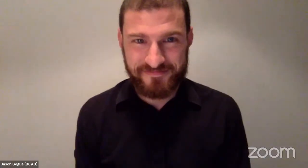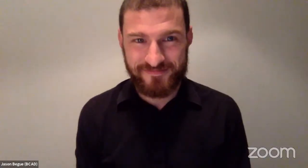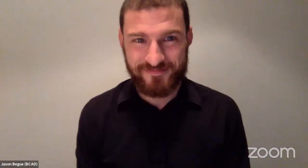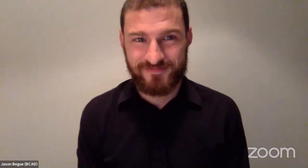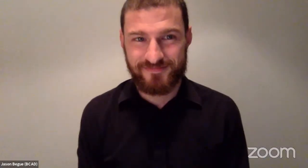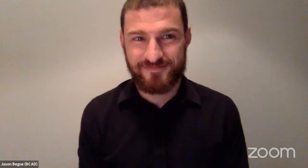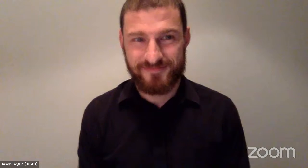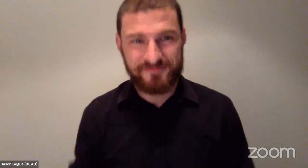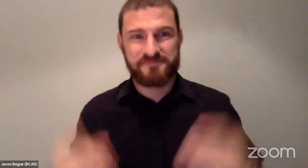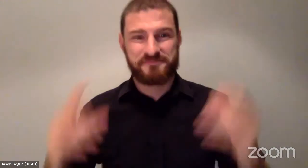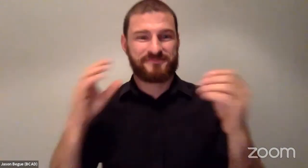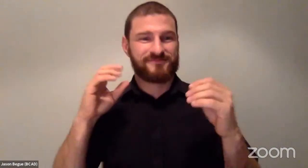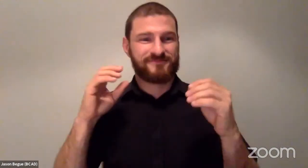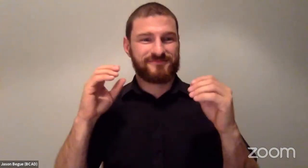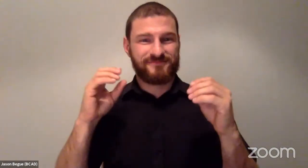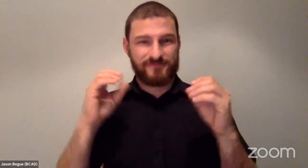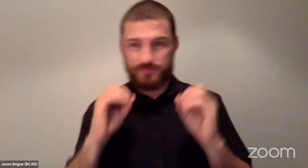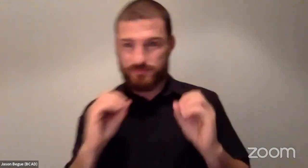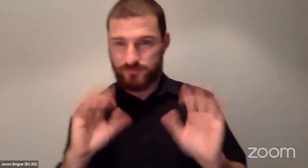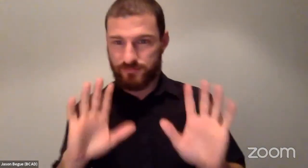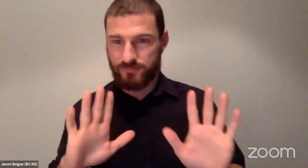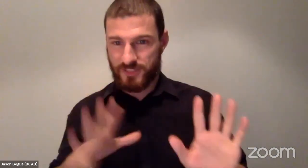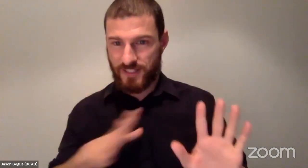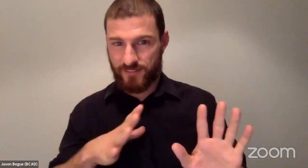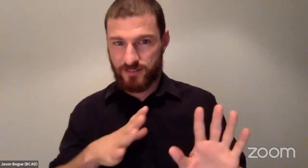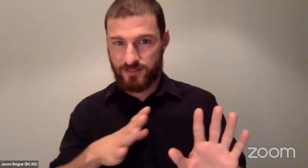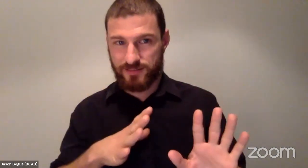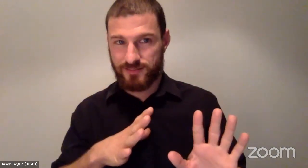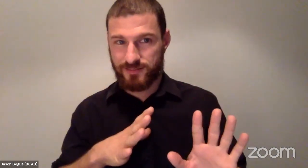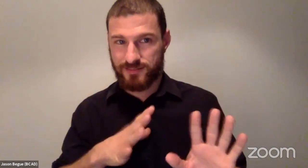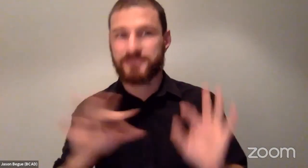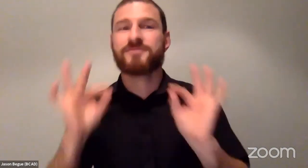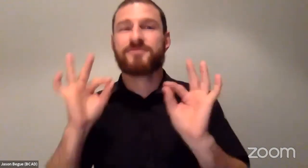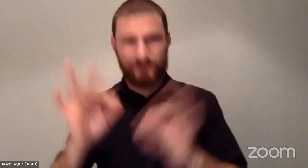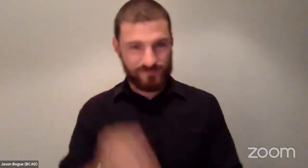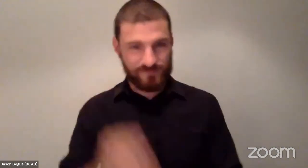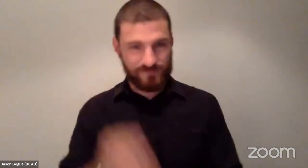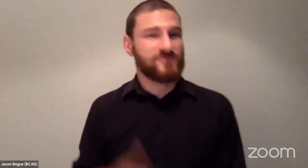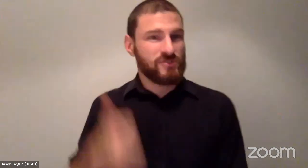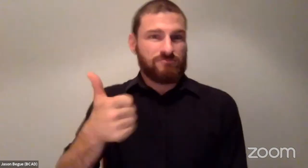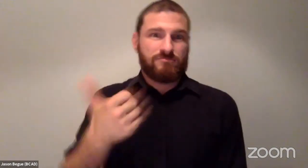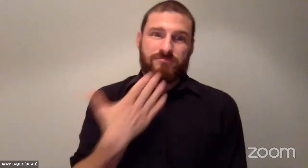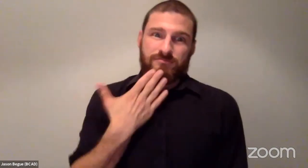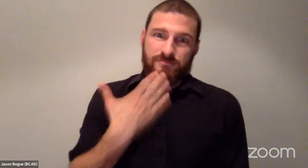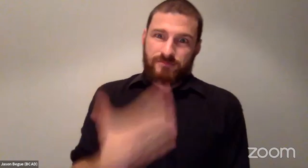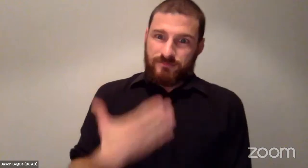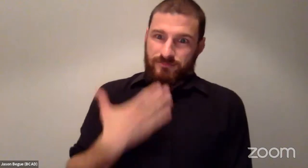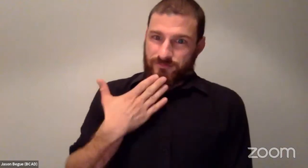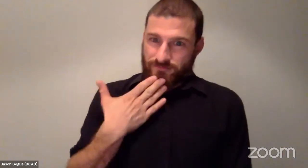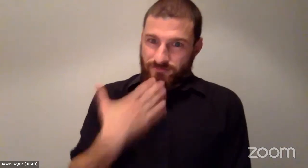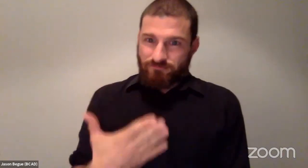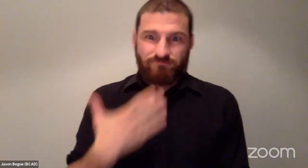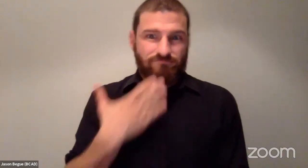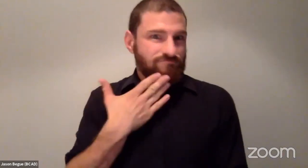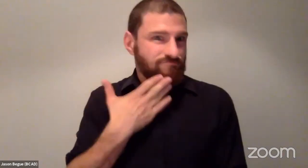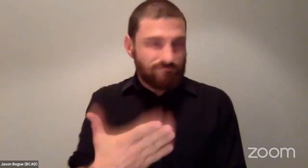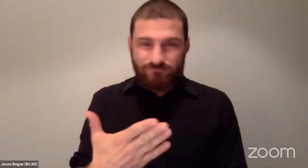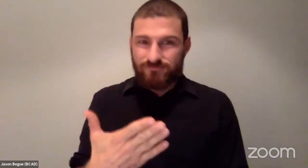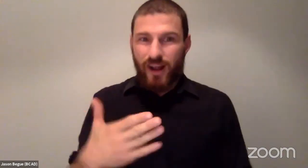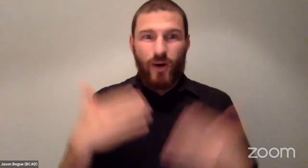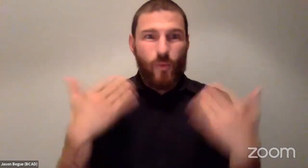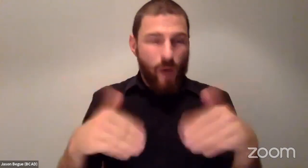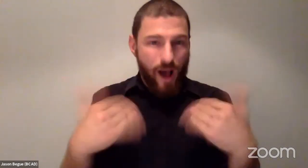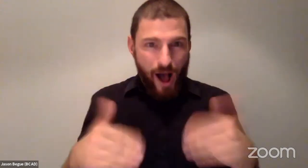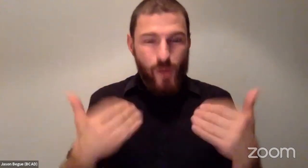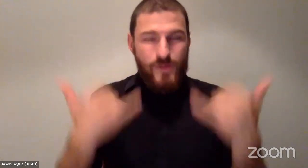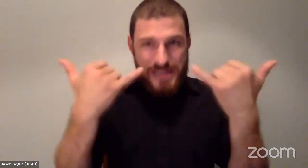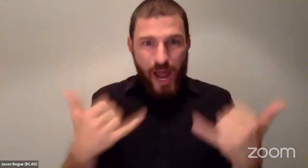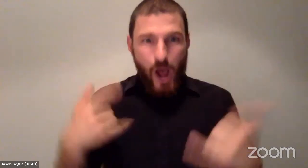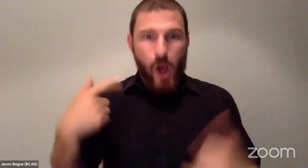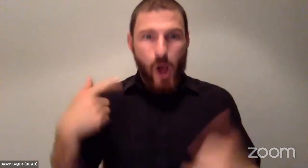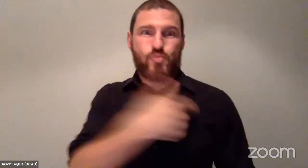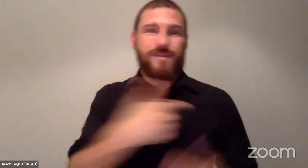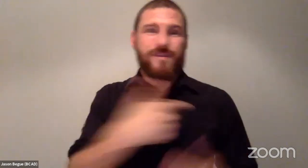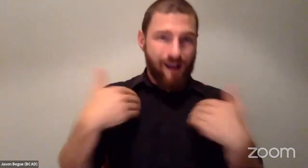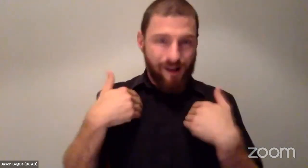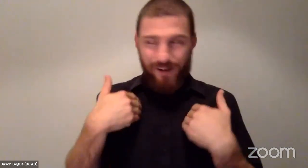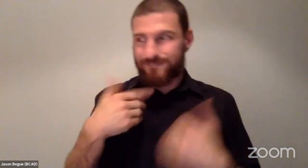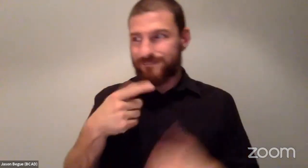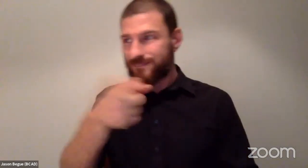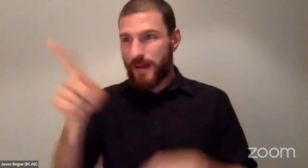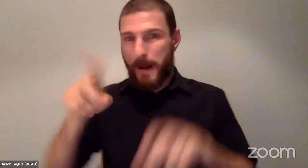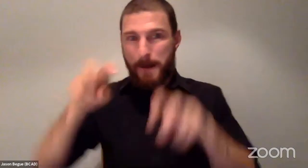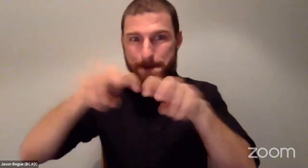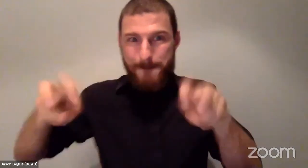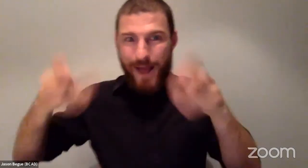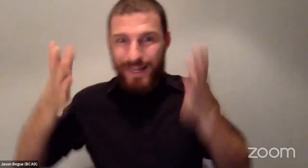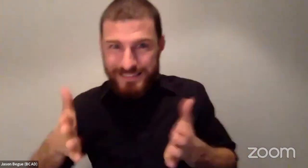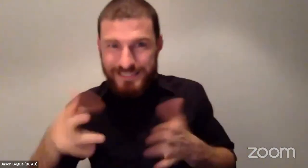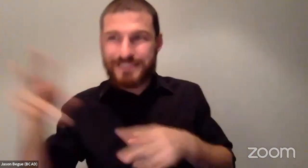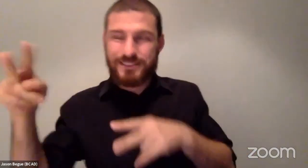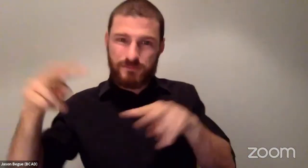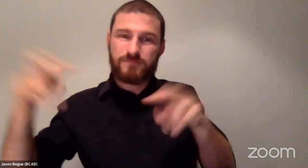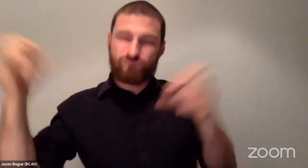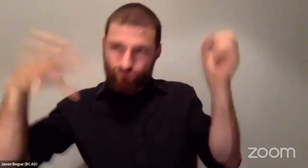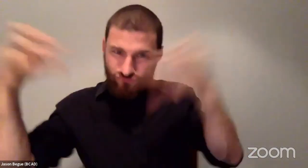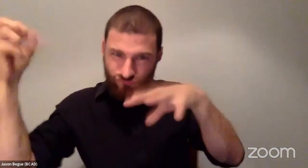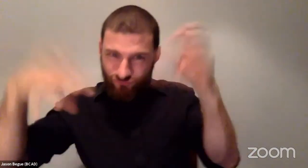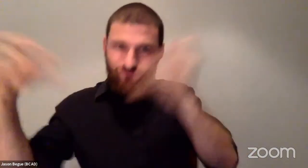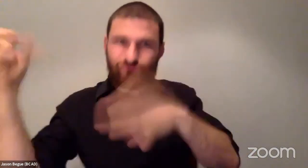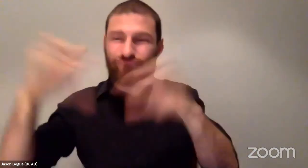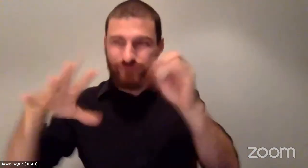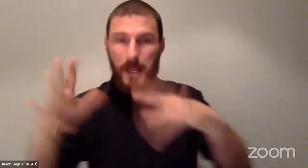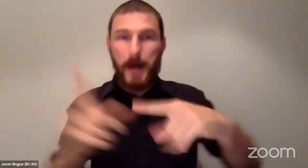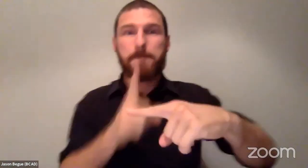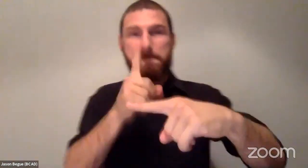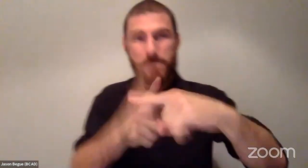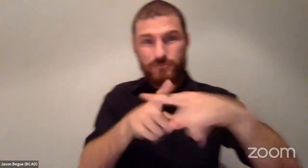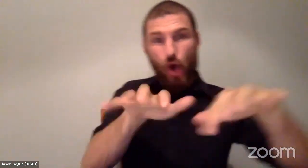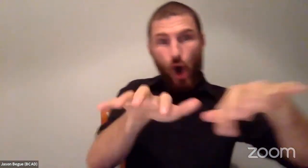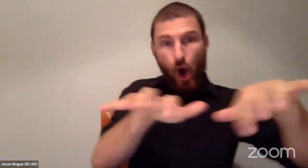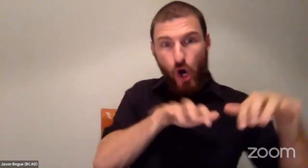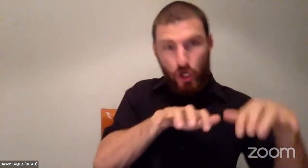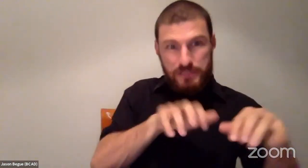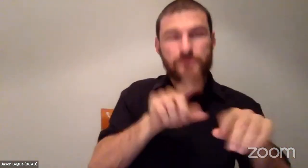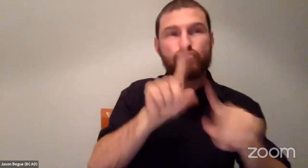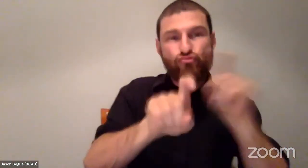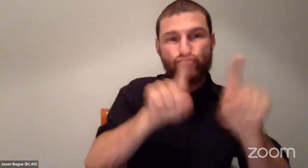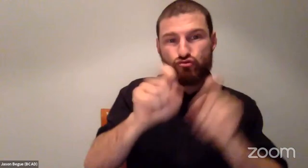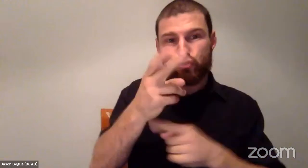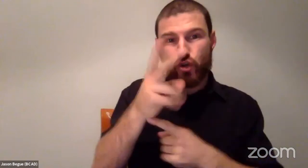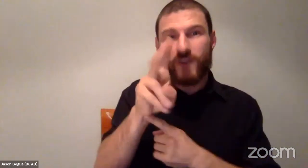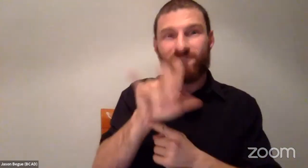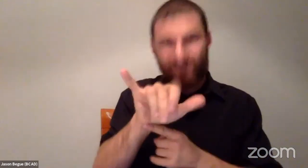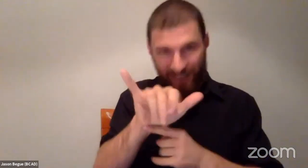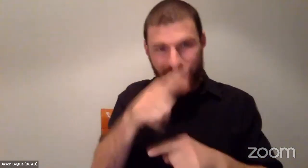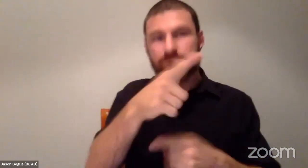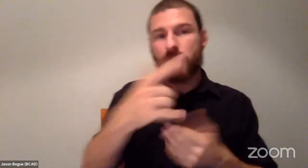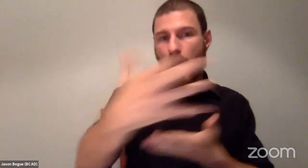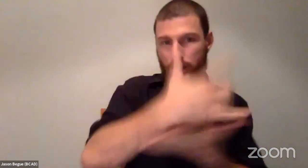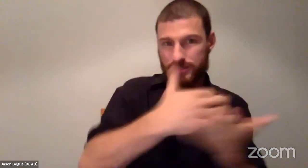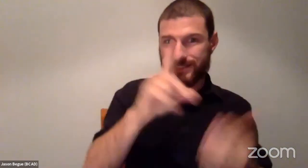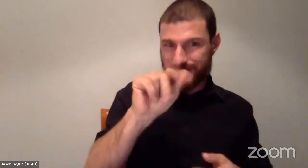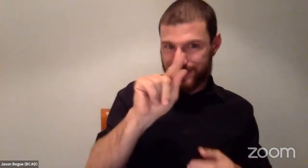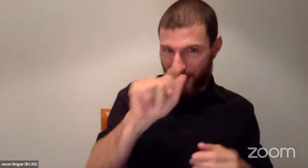Okay, sounds good. We have seen our panelists feedbacks with their experience and input.